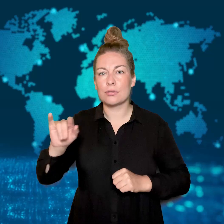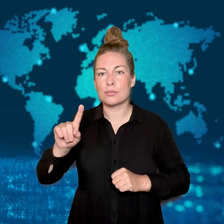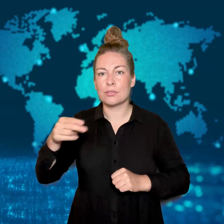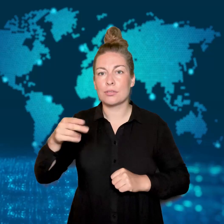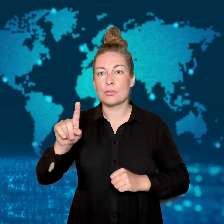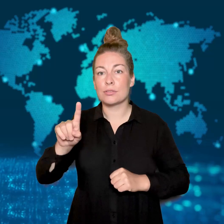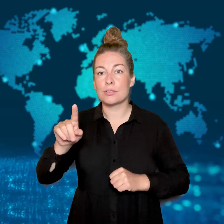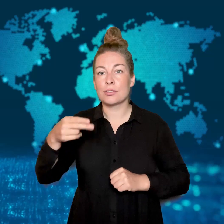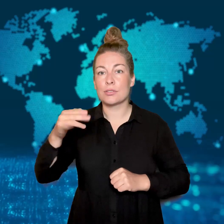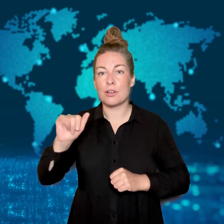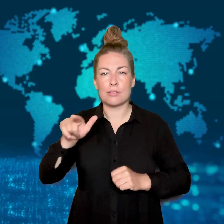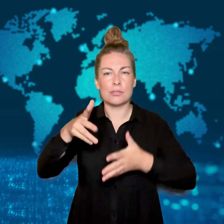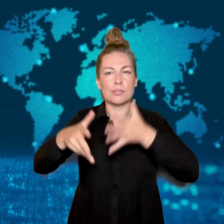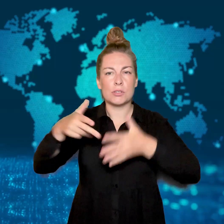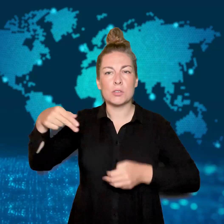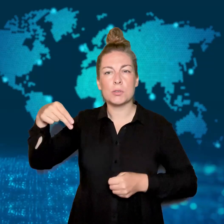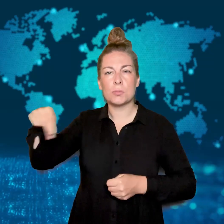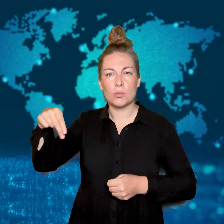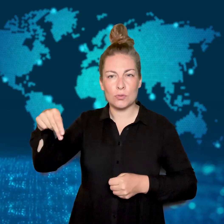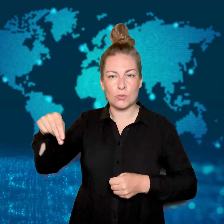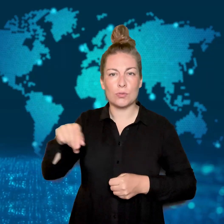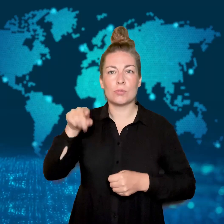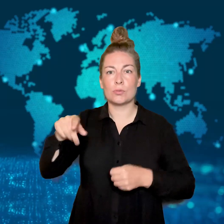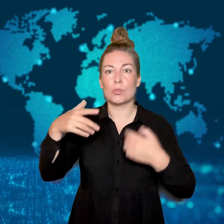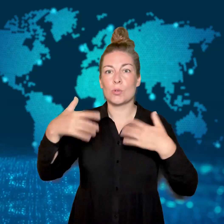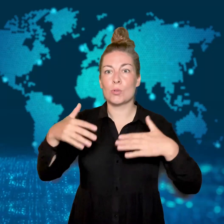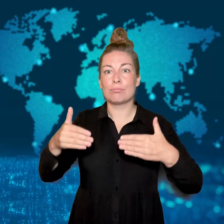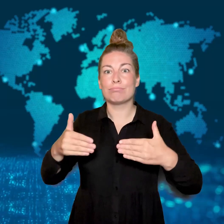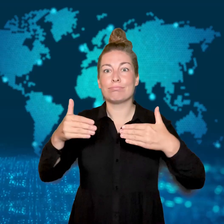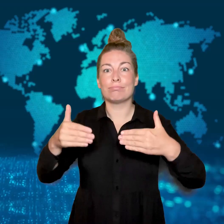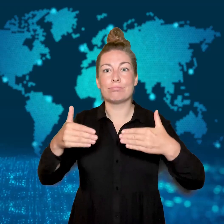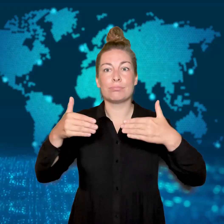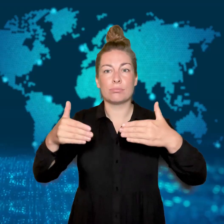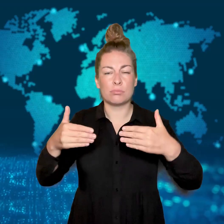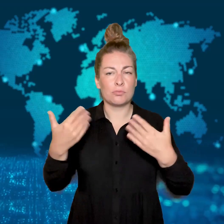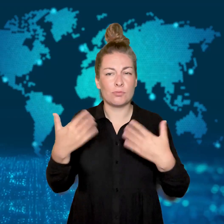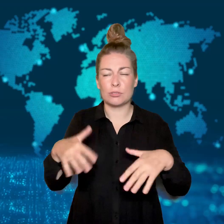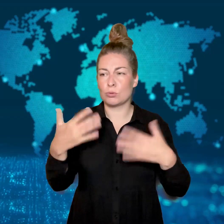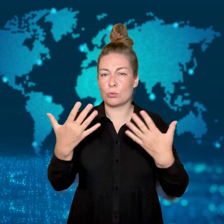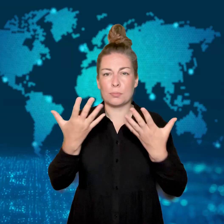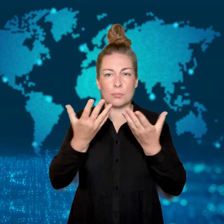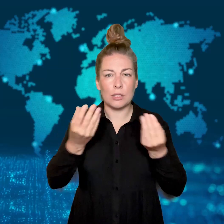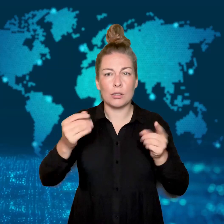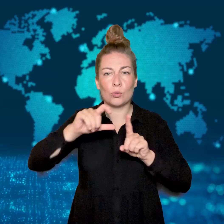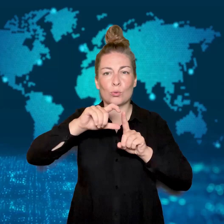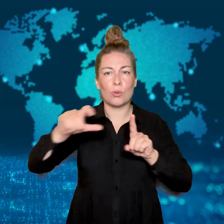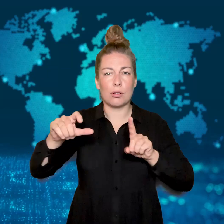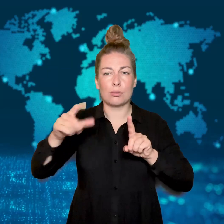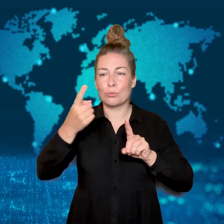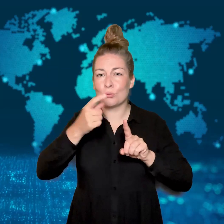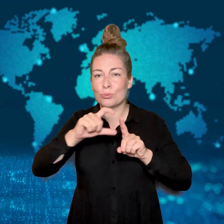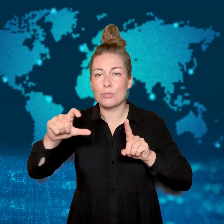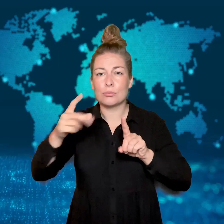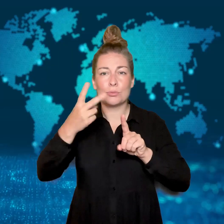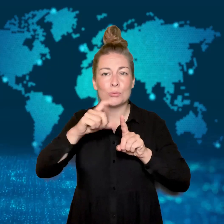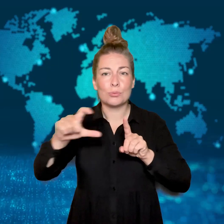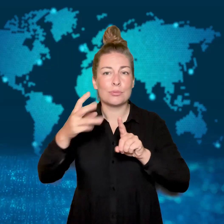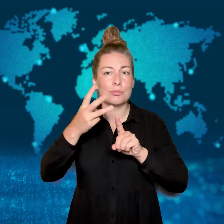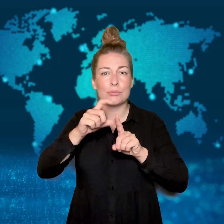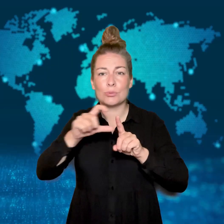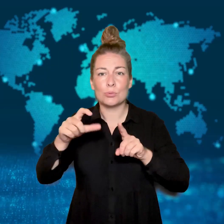the country's counteroffensive progresses.